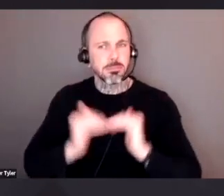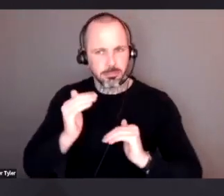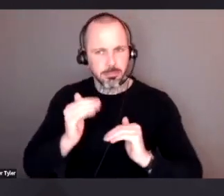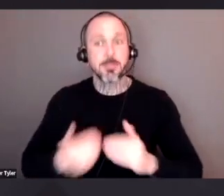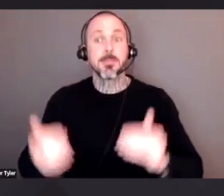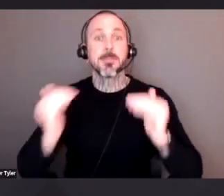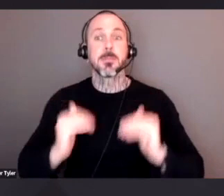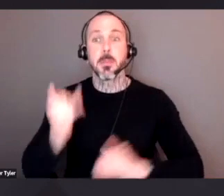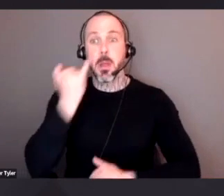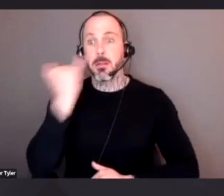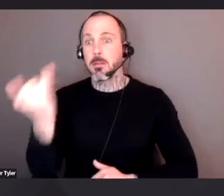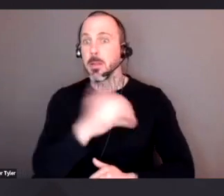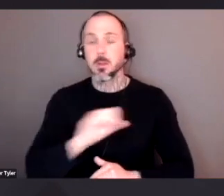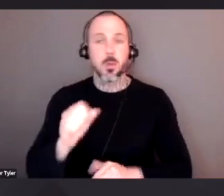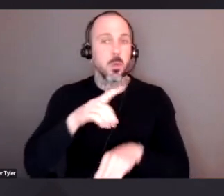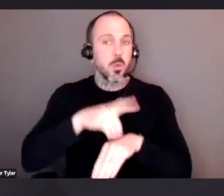that deters many candidates from applying.